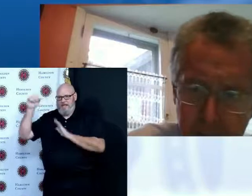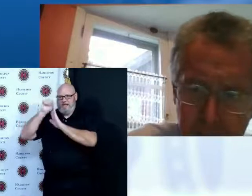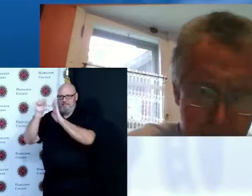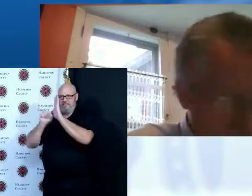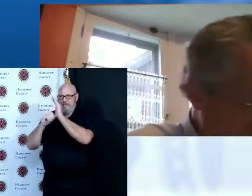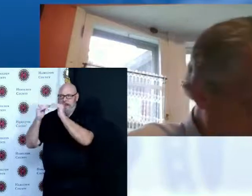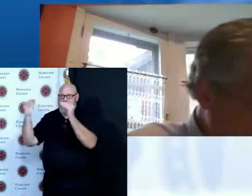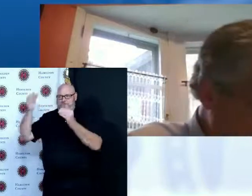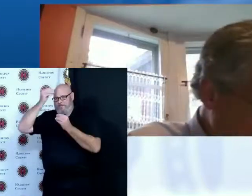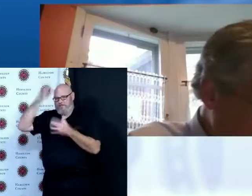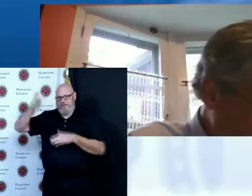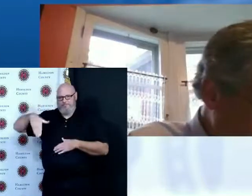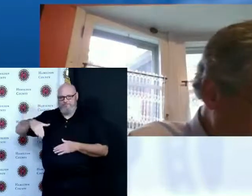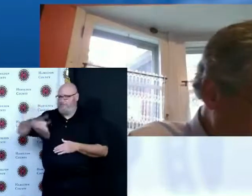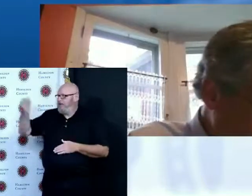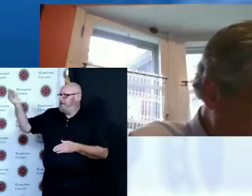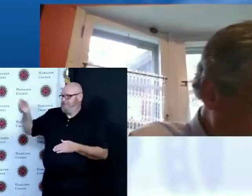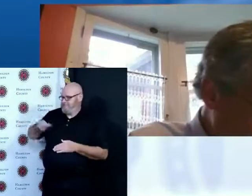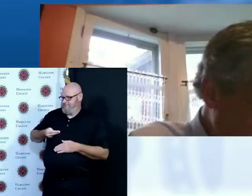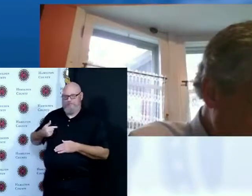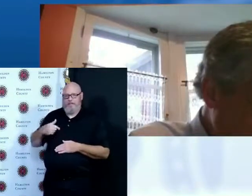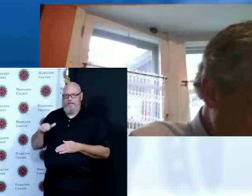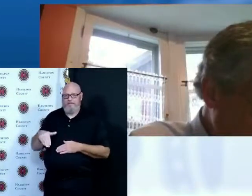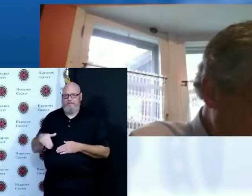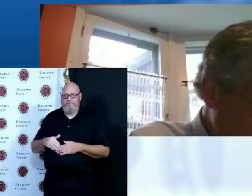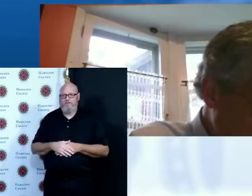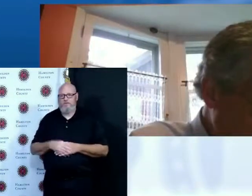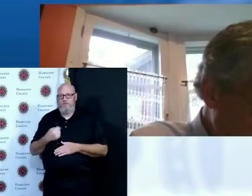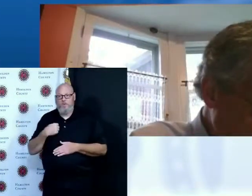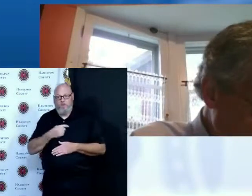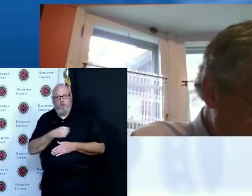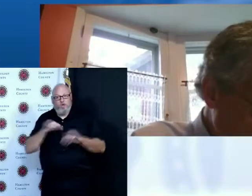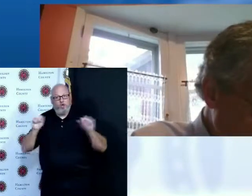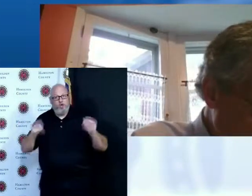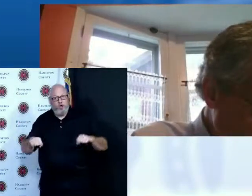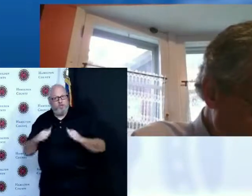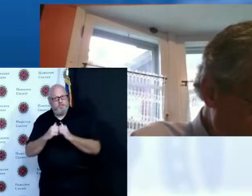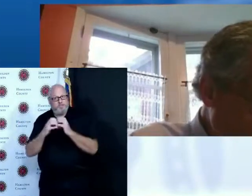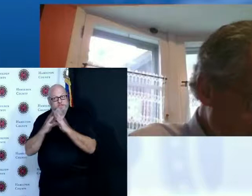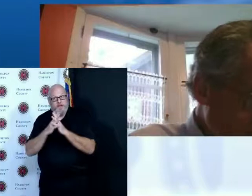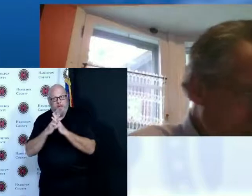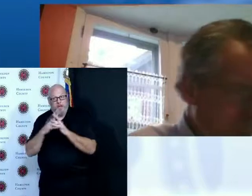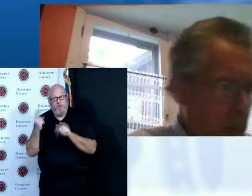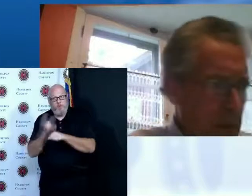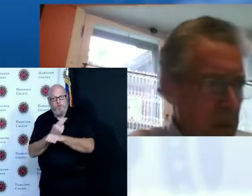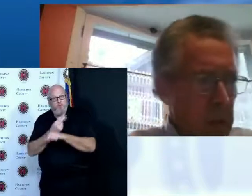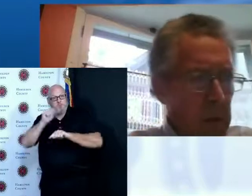set up a location for that type of a vaccination campaign but the other thing I would share is that